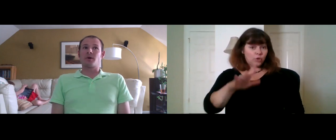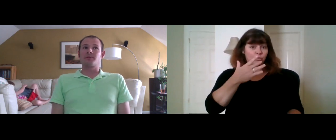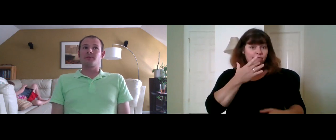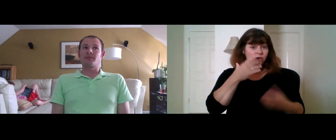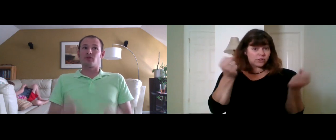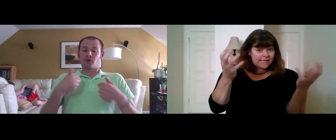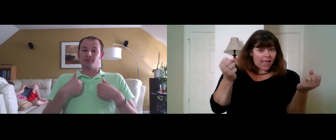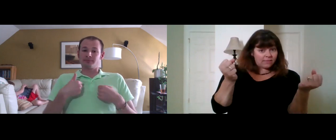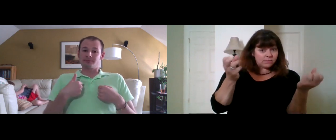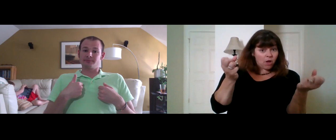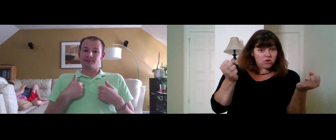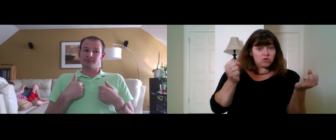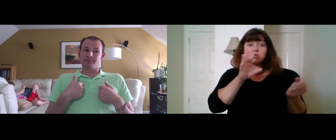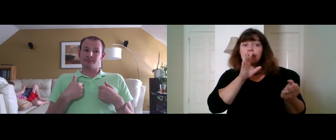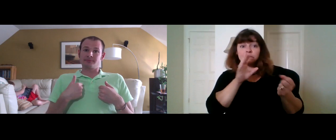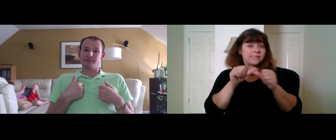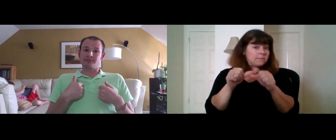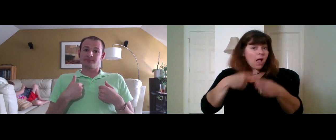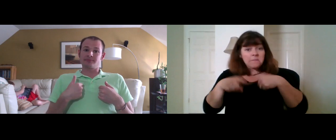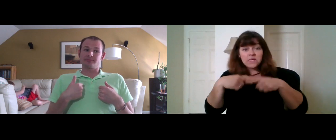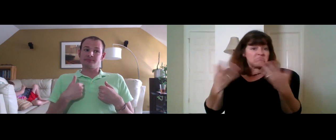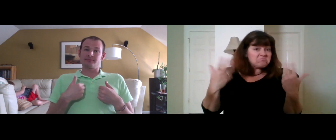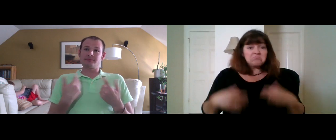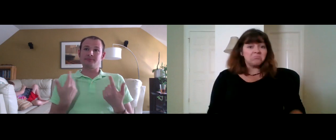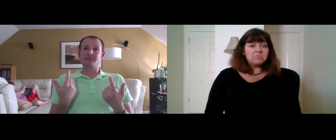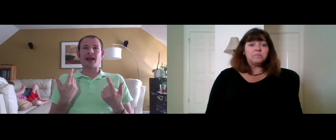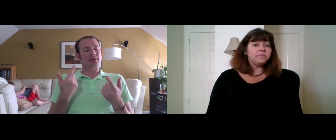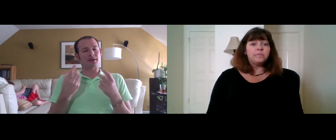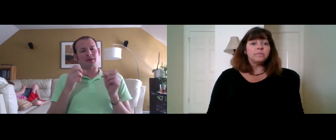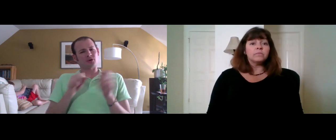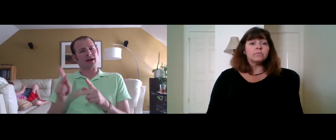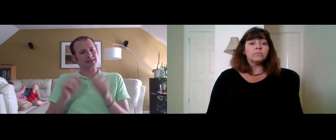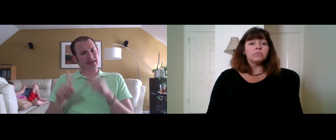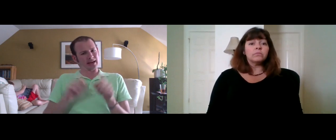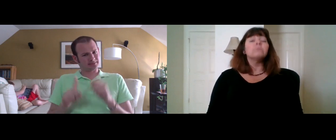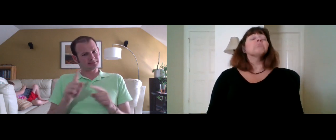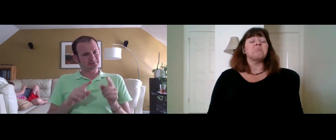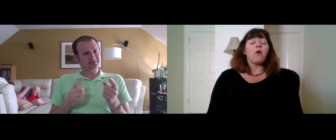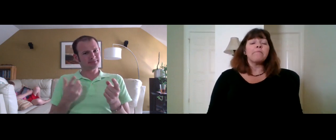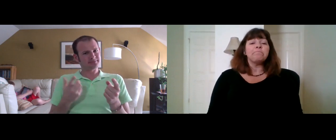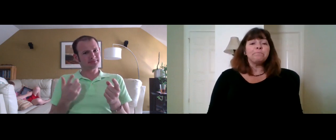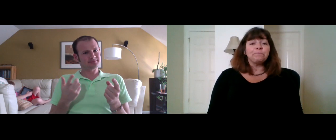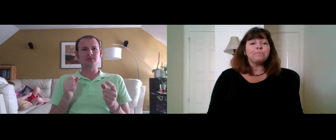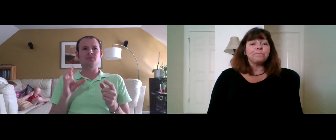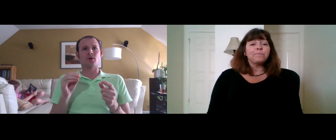Do you prefer to sign this? Or keep sim-com? I'm going back to signing